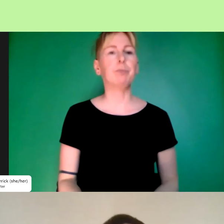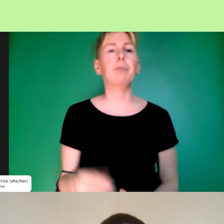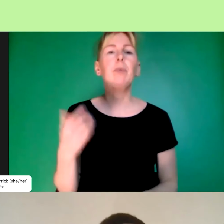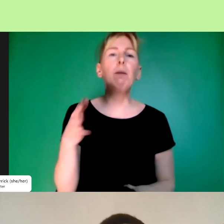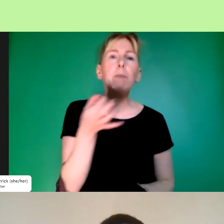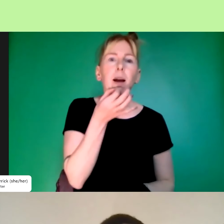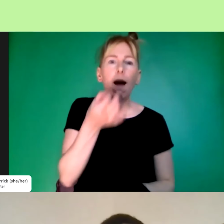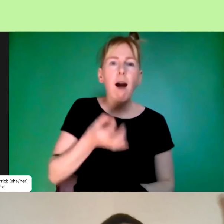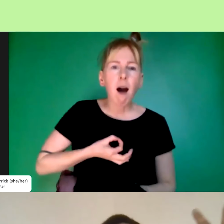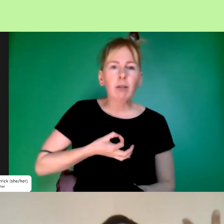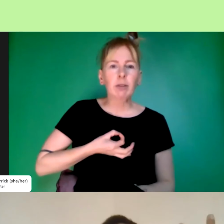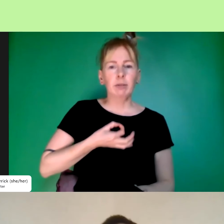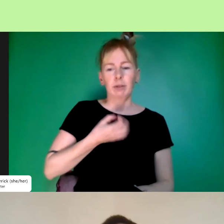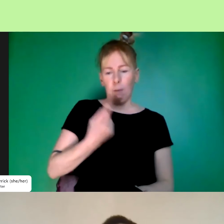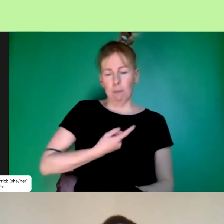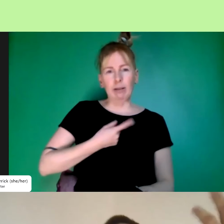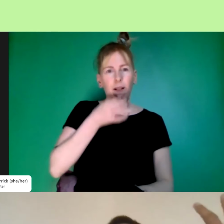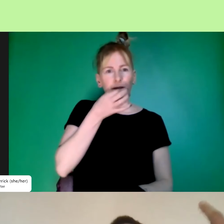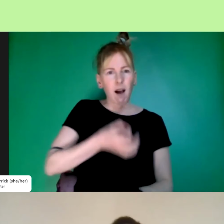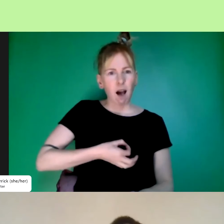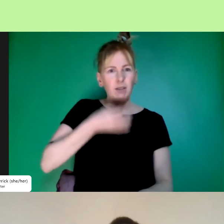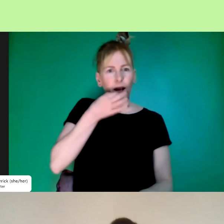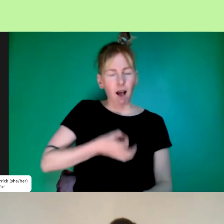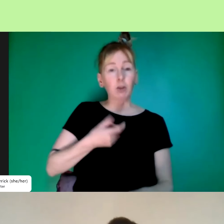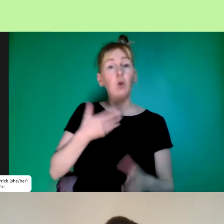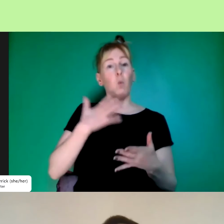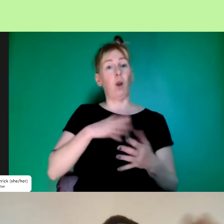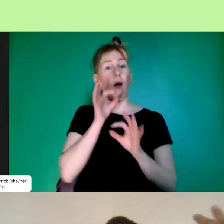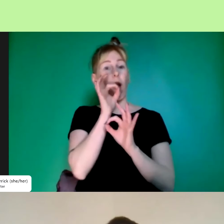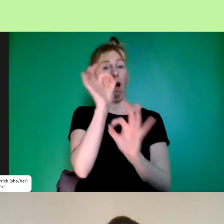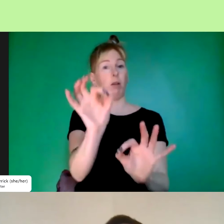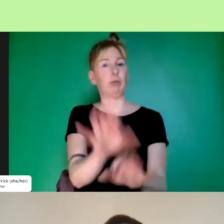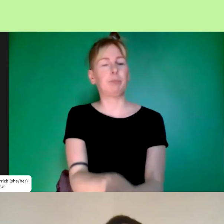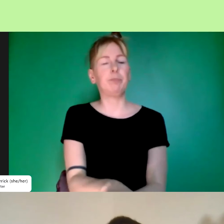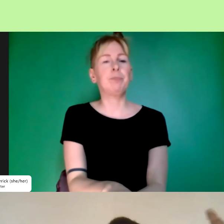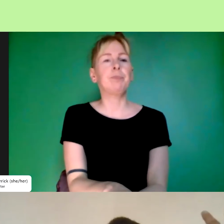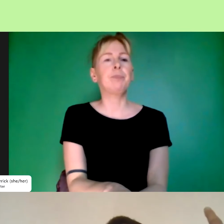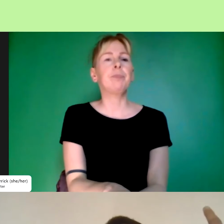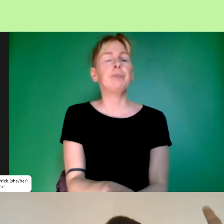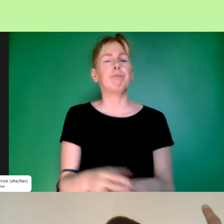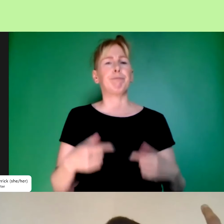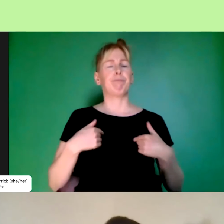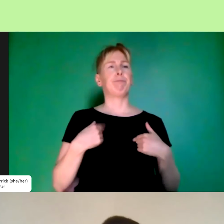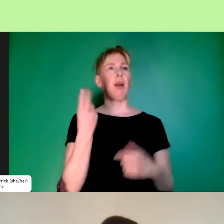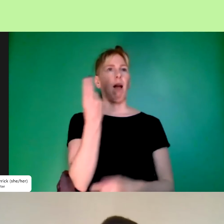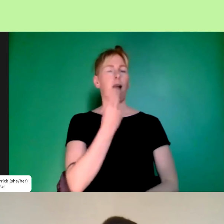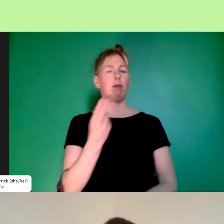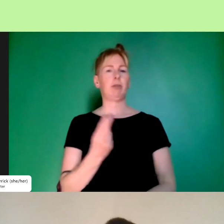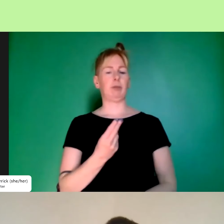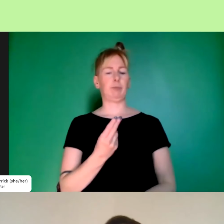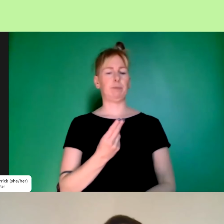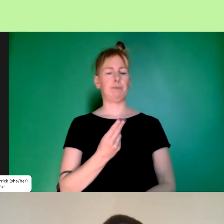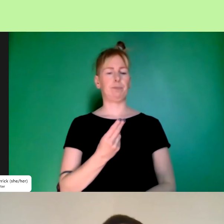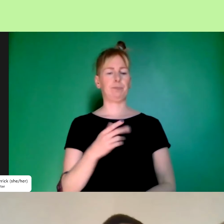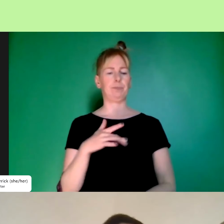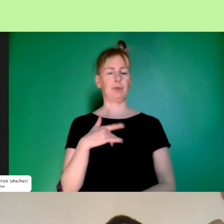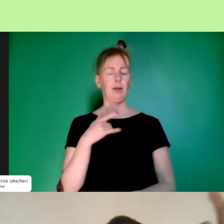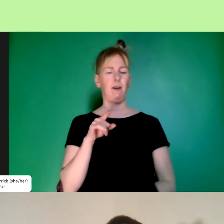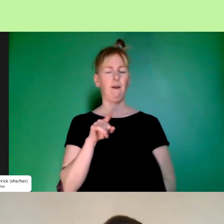actually. As an artist, we seem to have moved from a phase or an era of considering